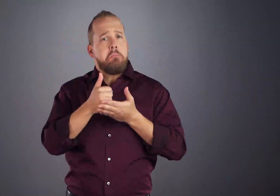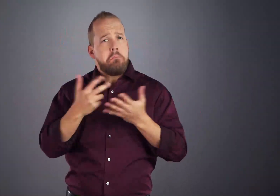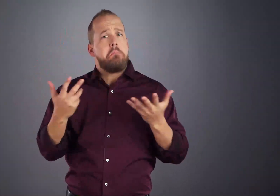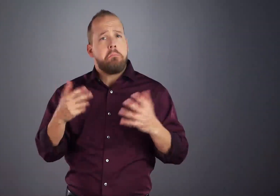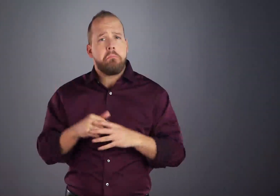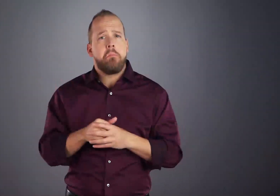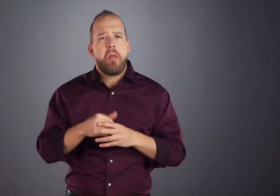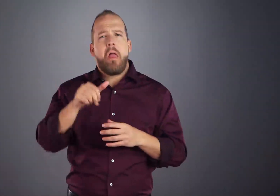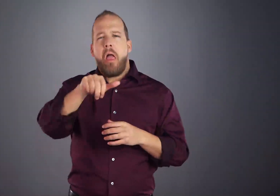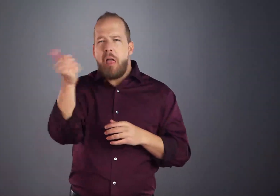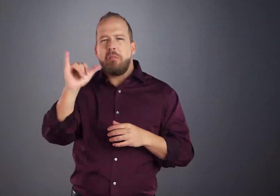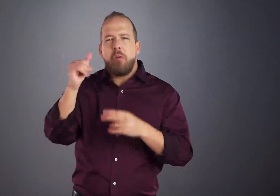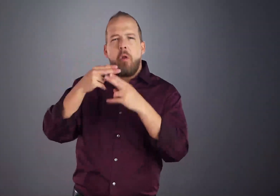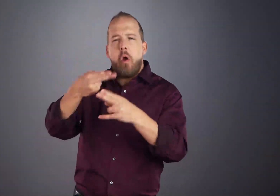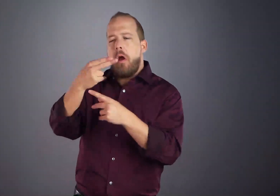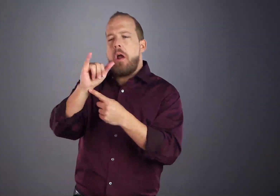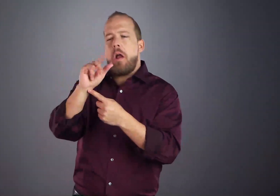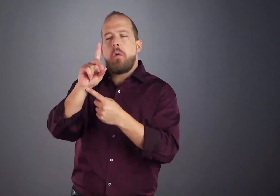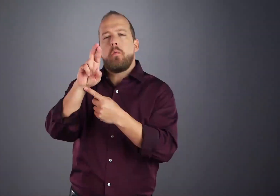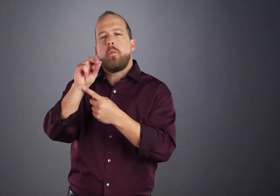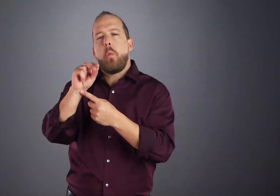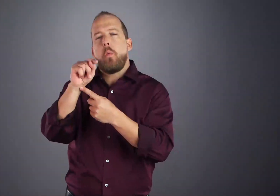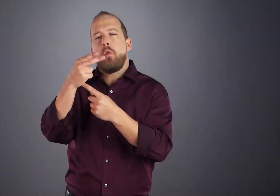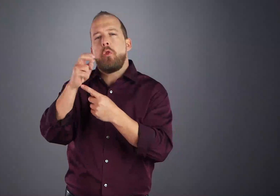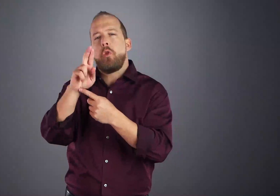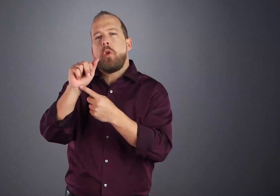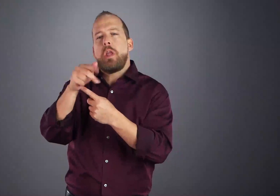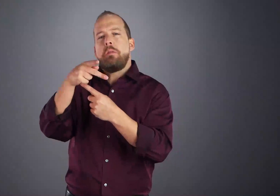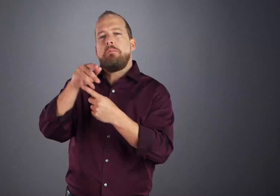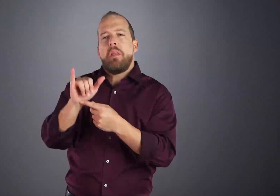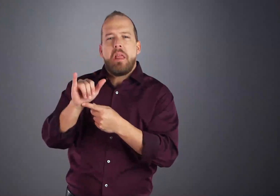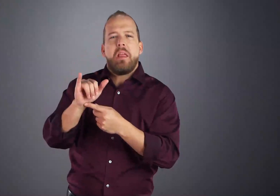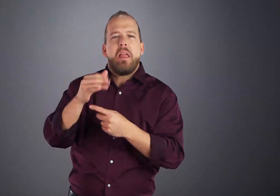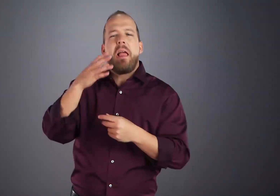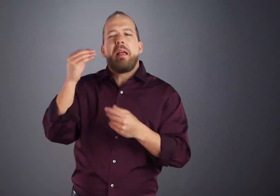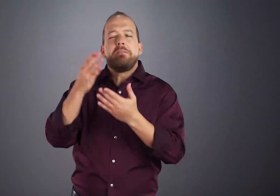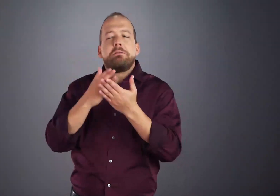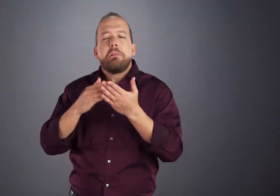Hydrotherapy and mild exercise helped much.